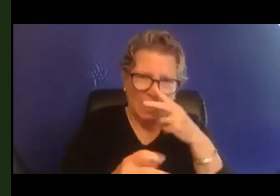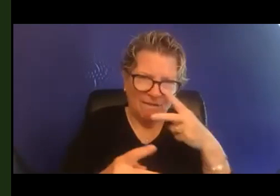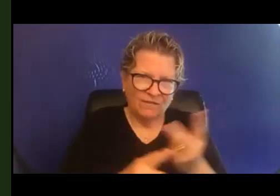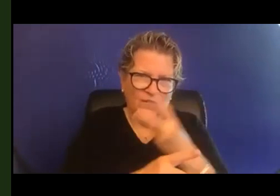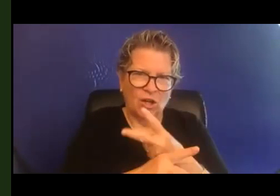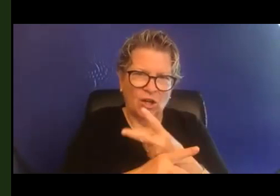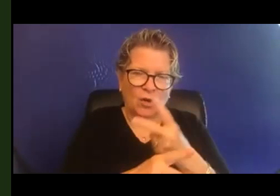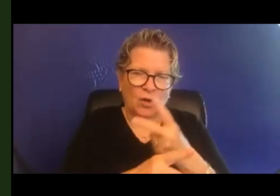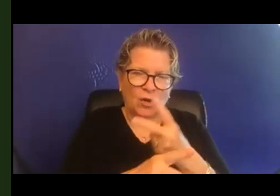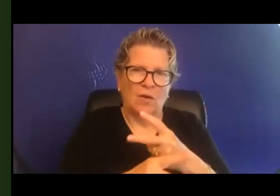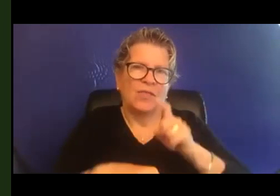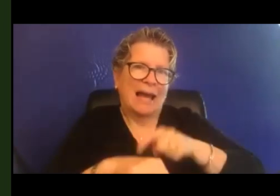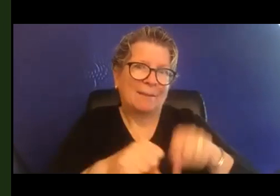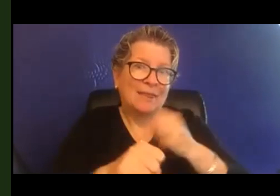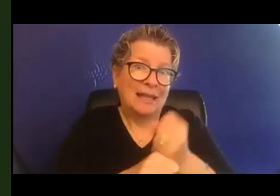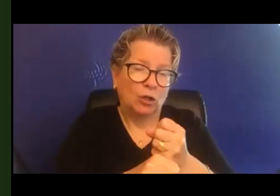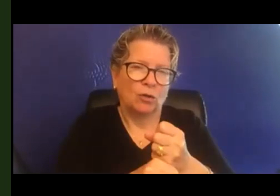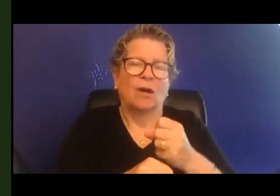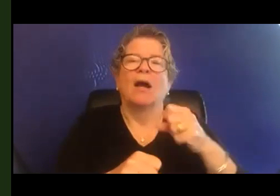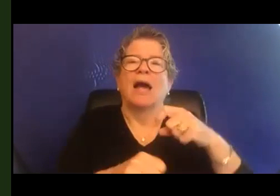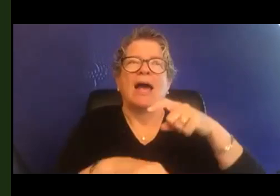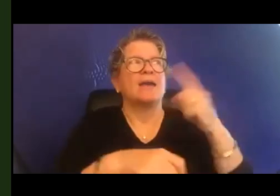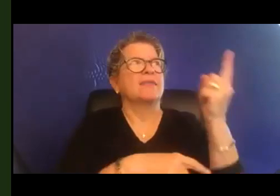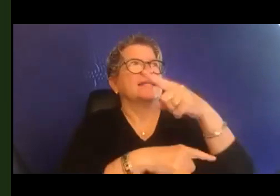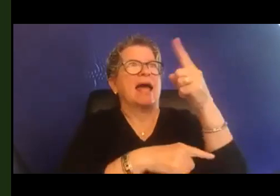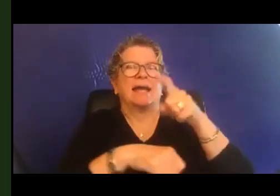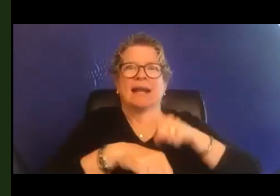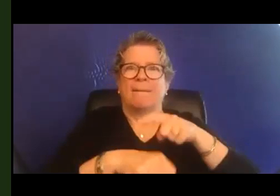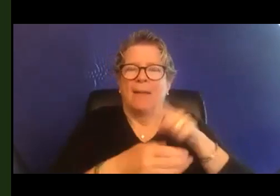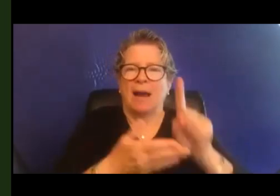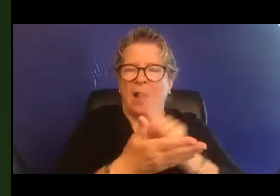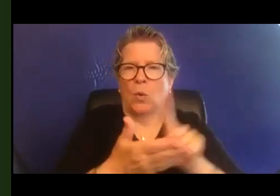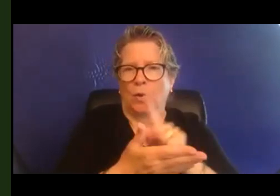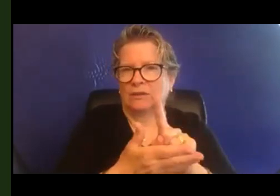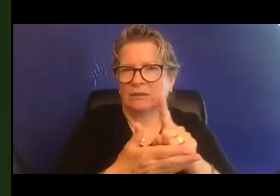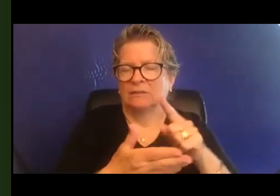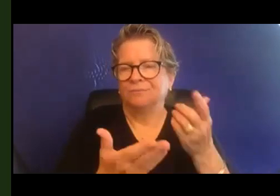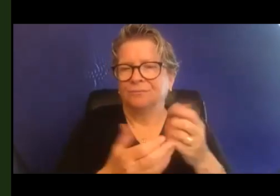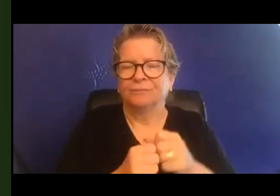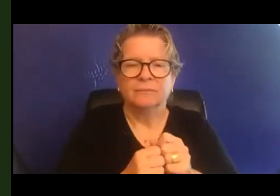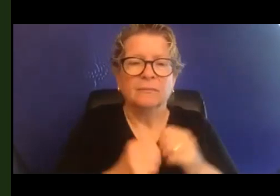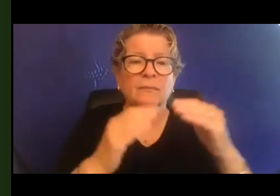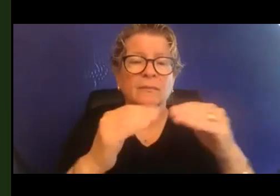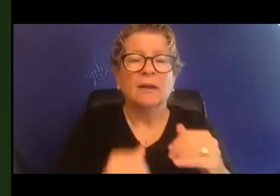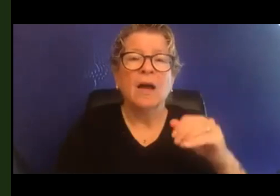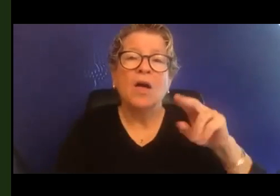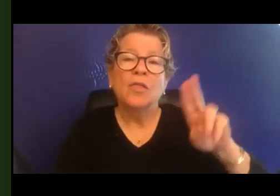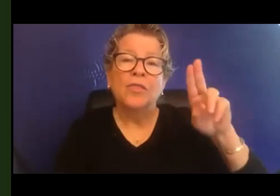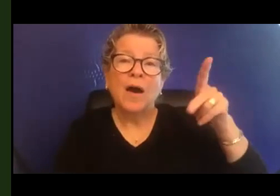talking about earlier. So some of the other impacts in the Upper West Trailhead, not